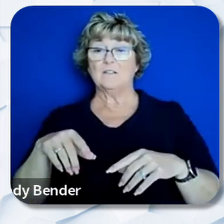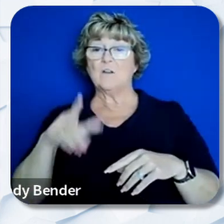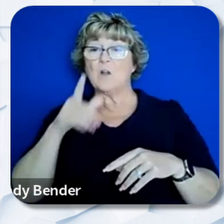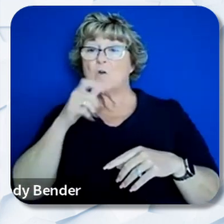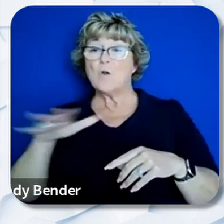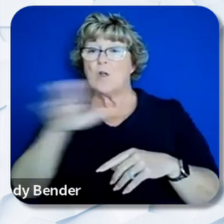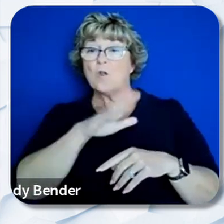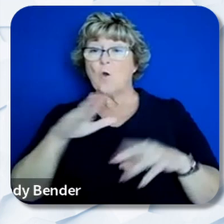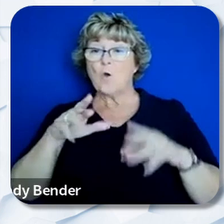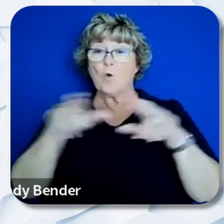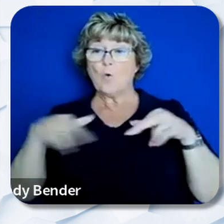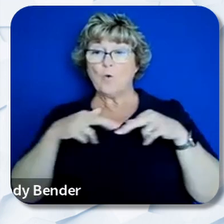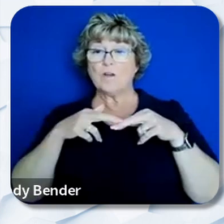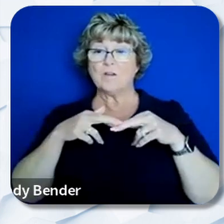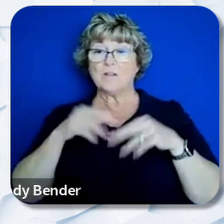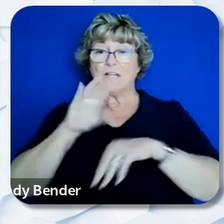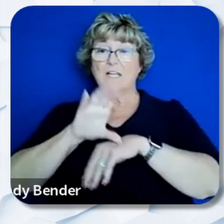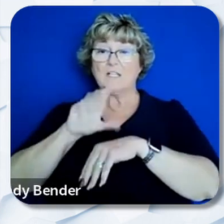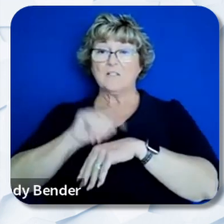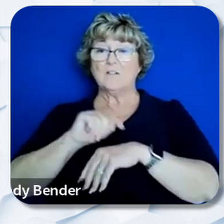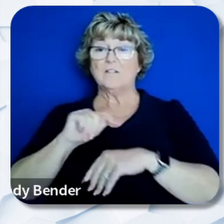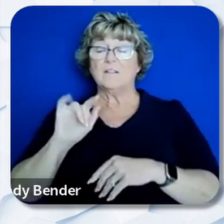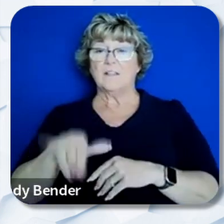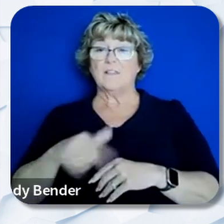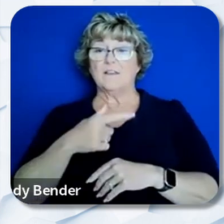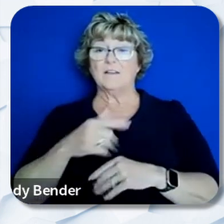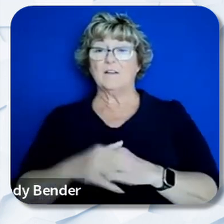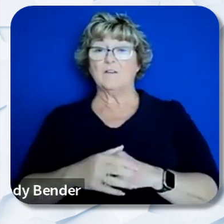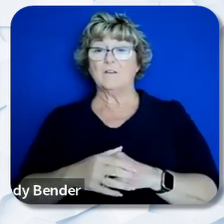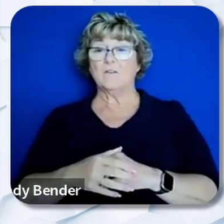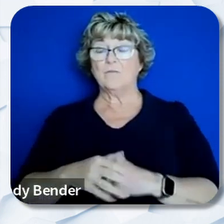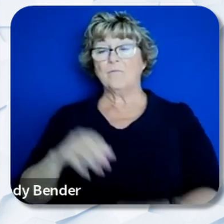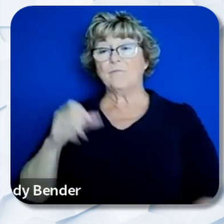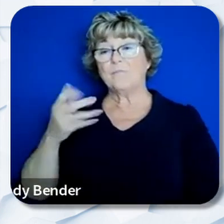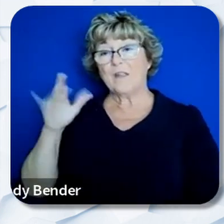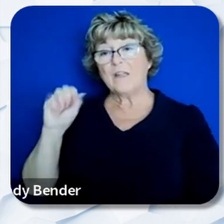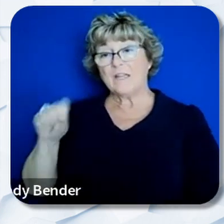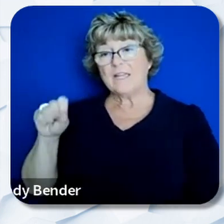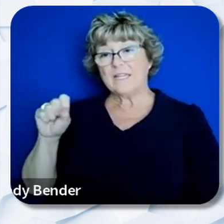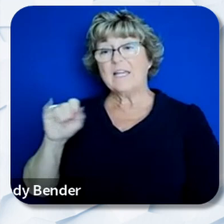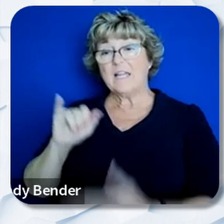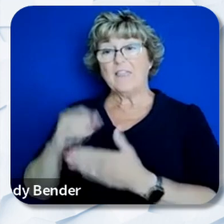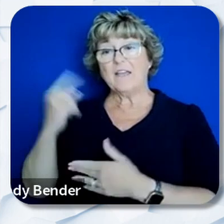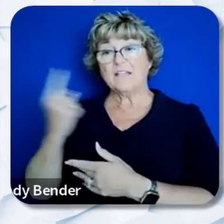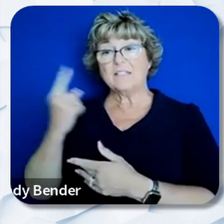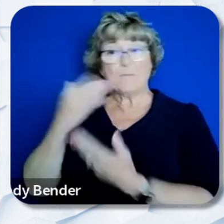consultant is. Yes, and so that's something that's really, thank you, Donna. I appreciate